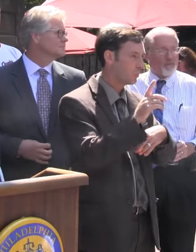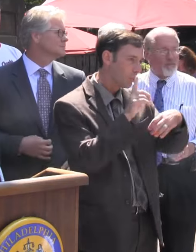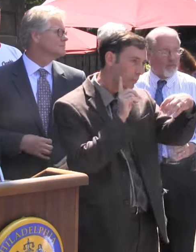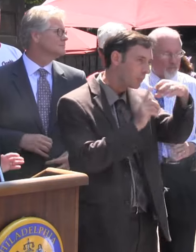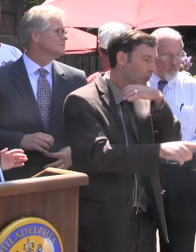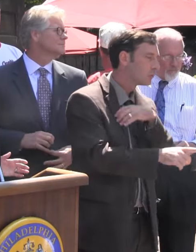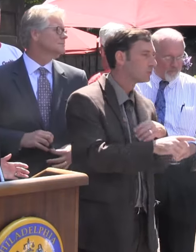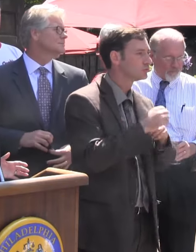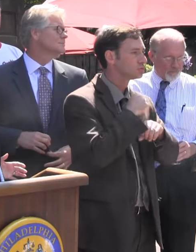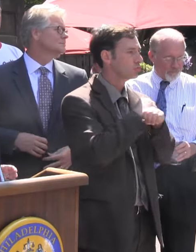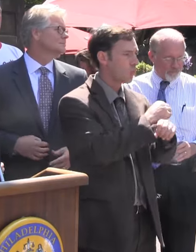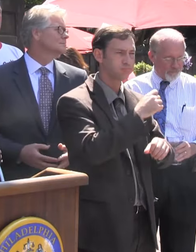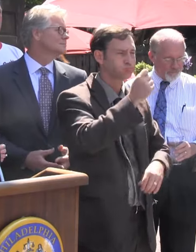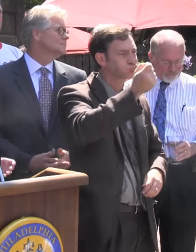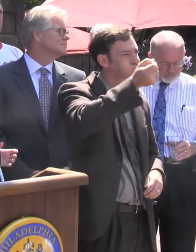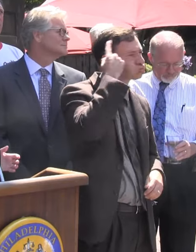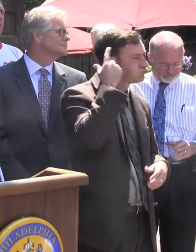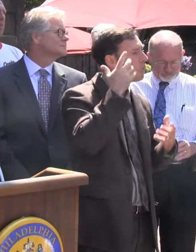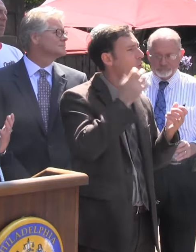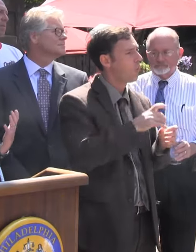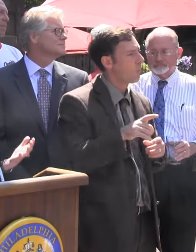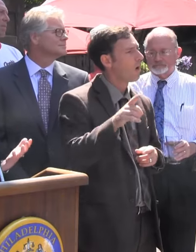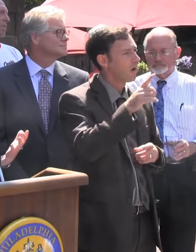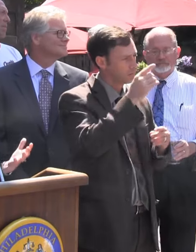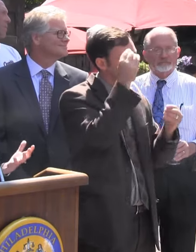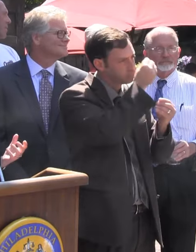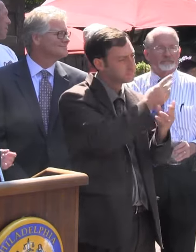checkpoints at all, we understand. And we want you to know you can still be part of